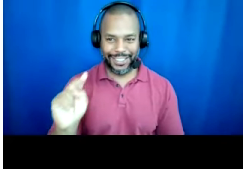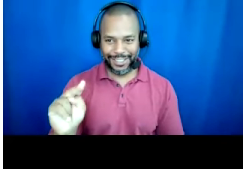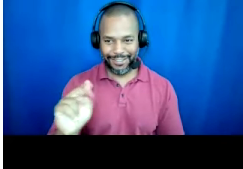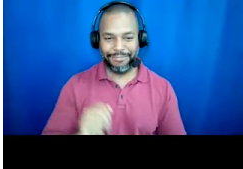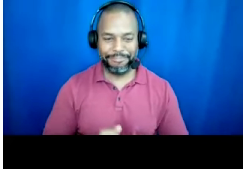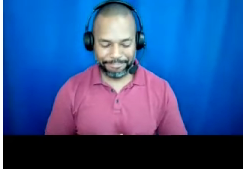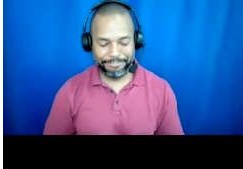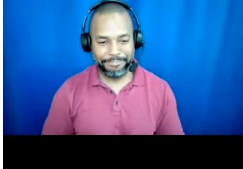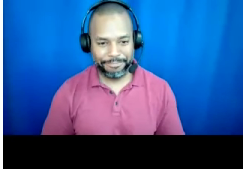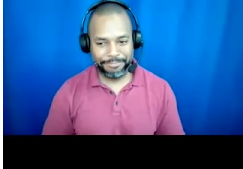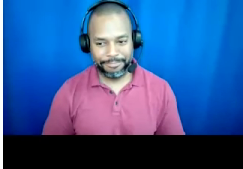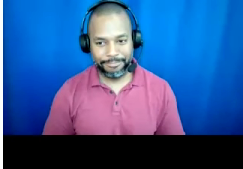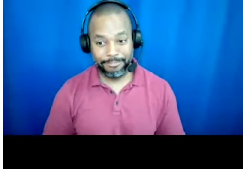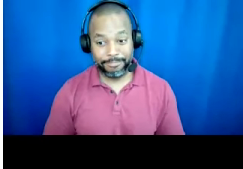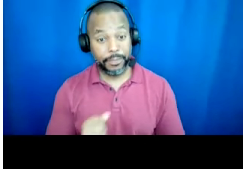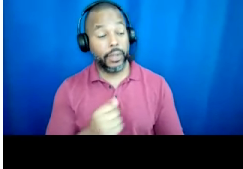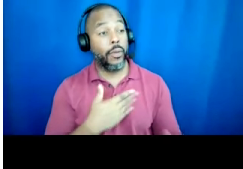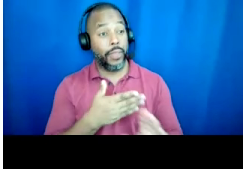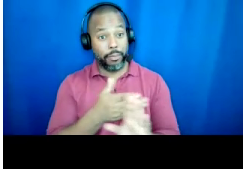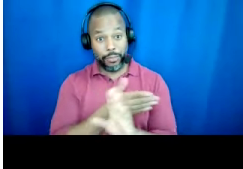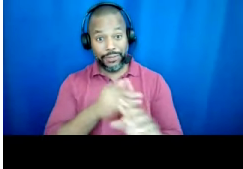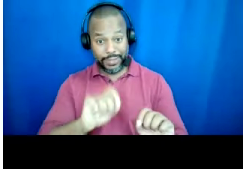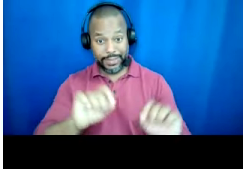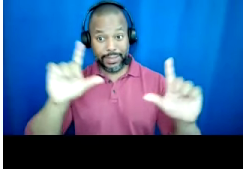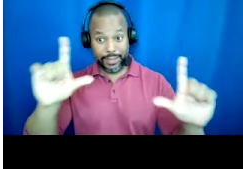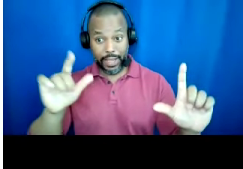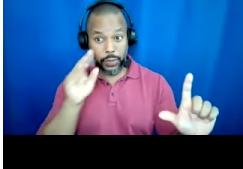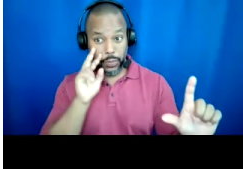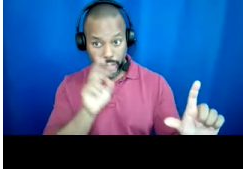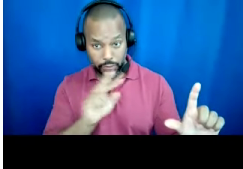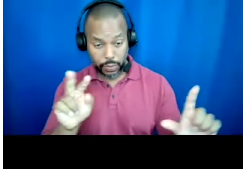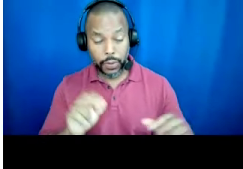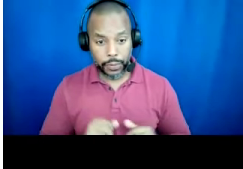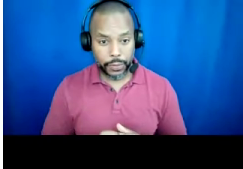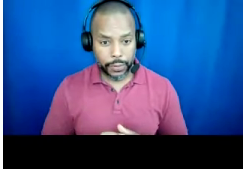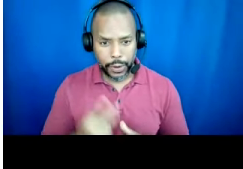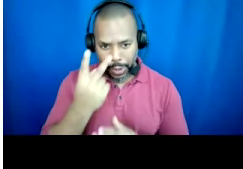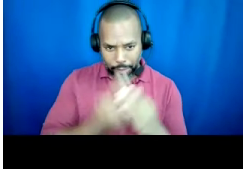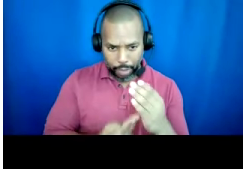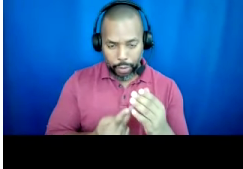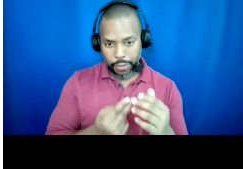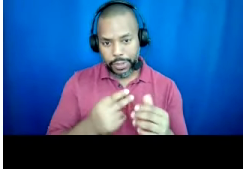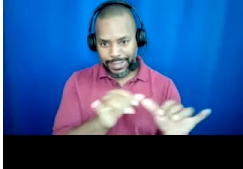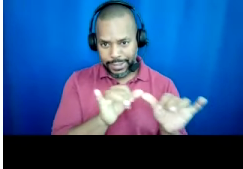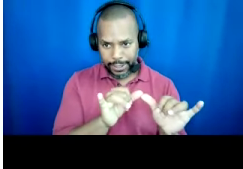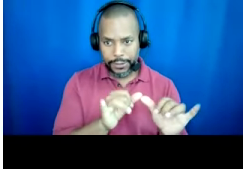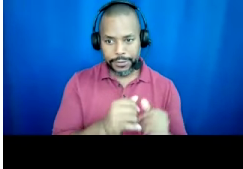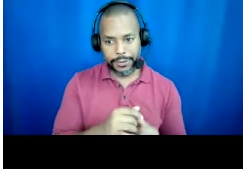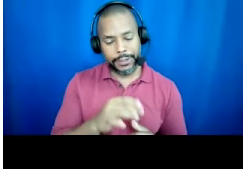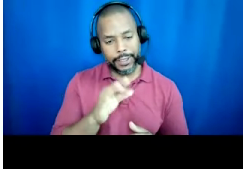So on that previous slide, you saw both standards from ACCJC that really kind of get at